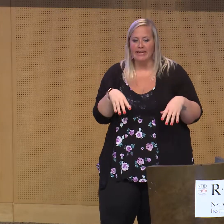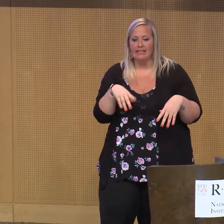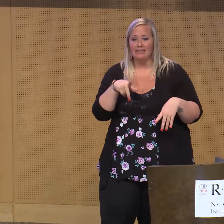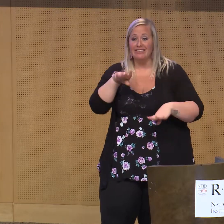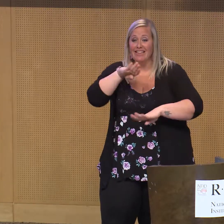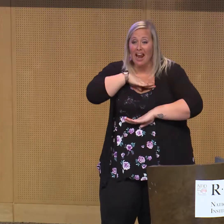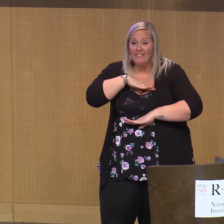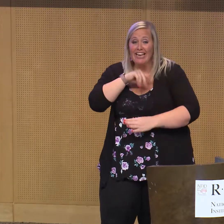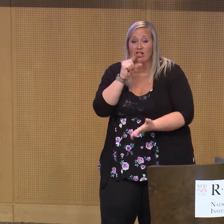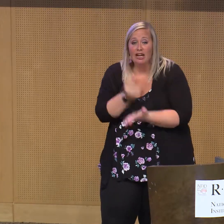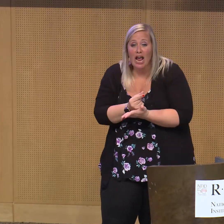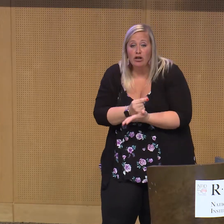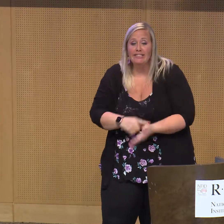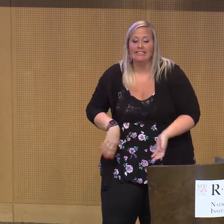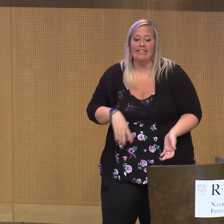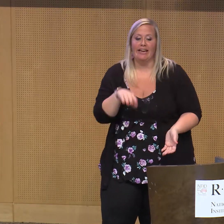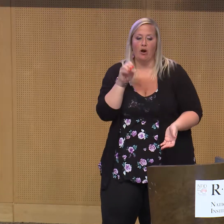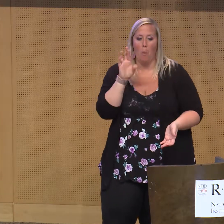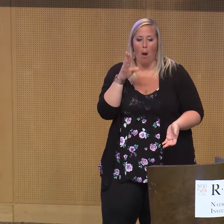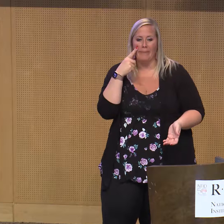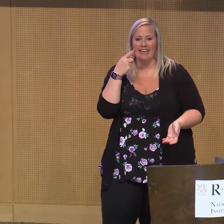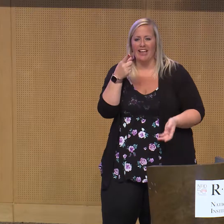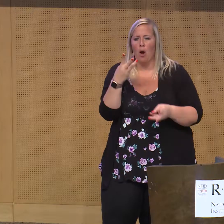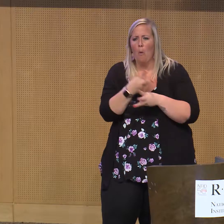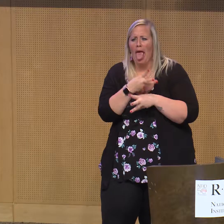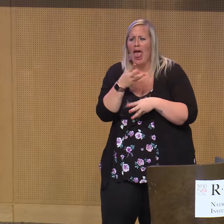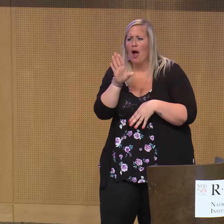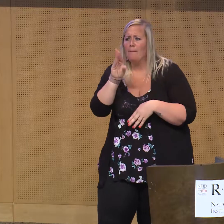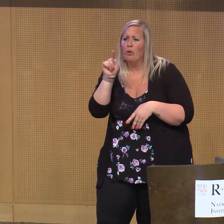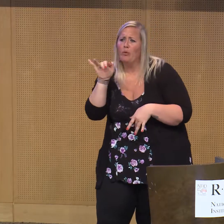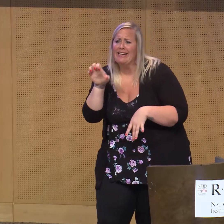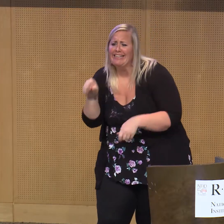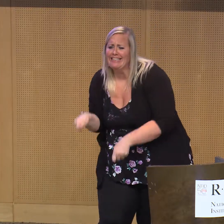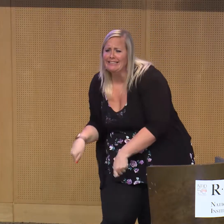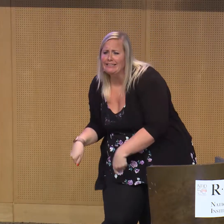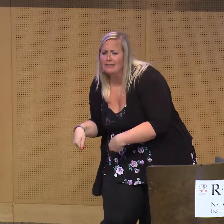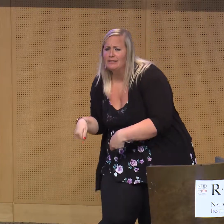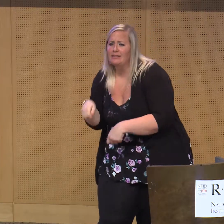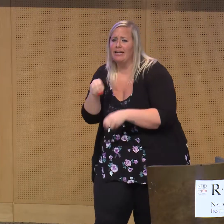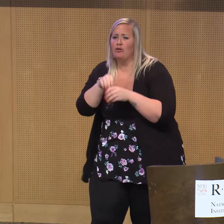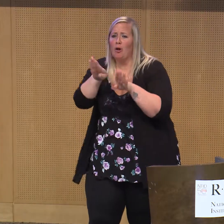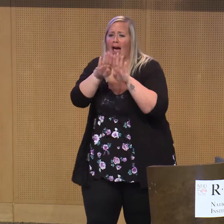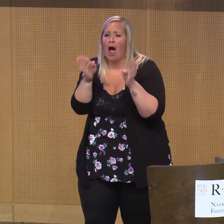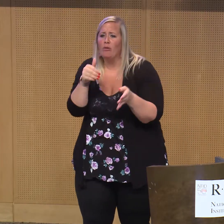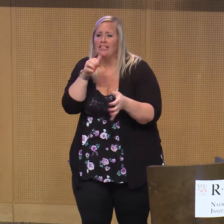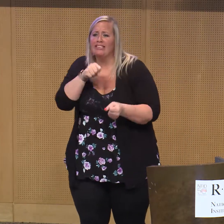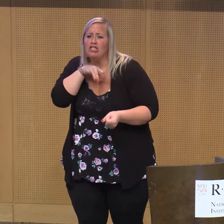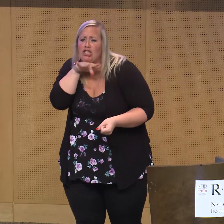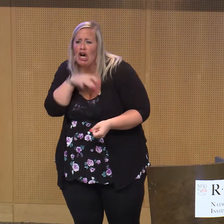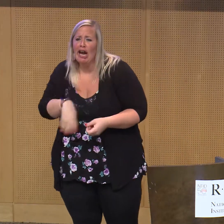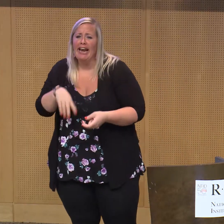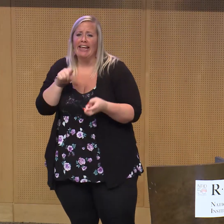or they've got wow service or satisfaction is guaranteed or because they'll wear booties before they go into your house